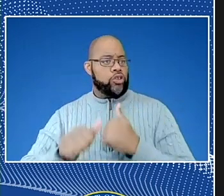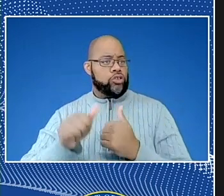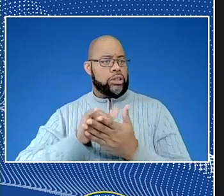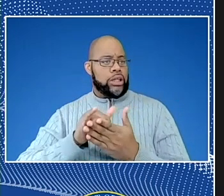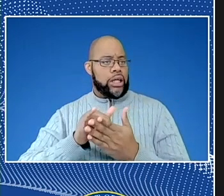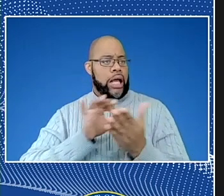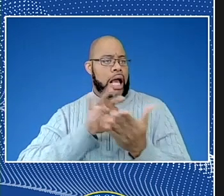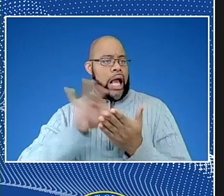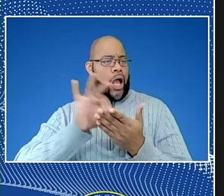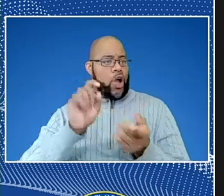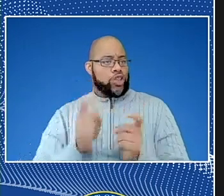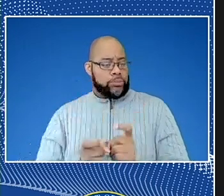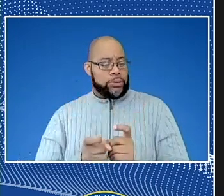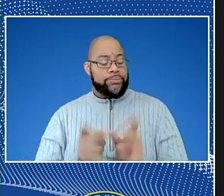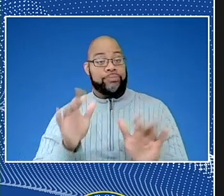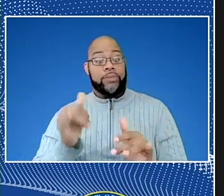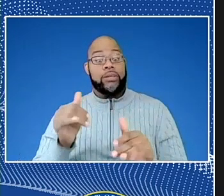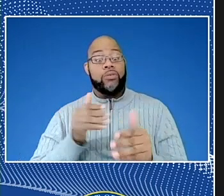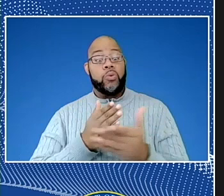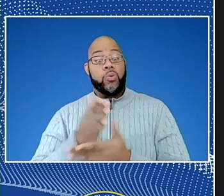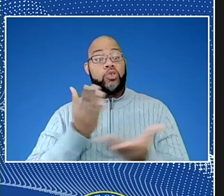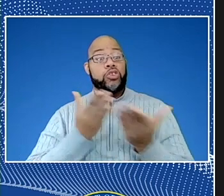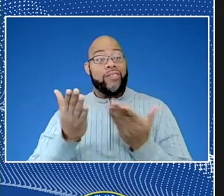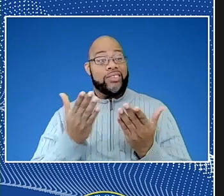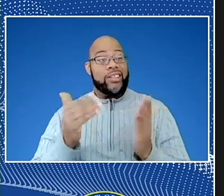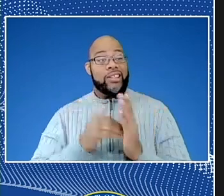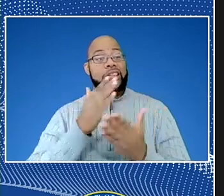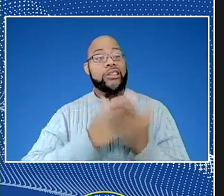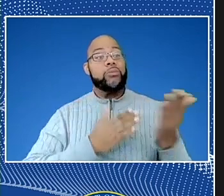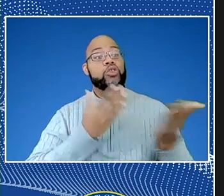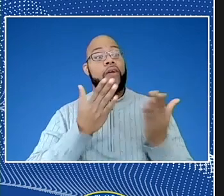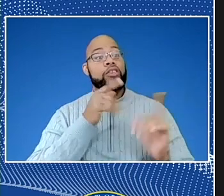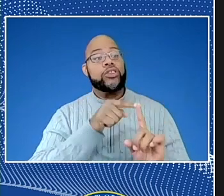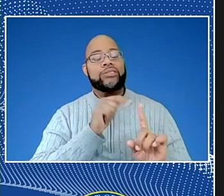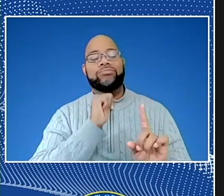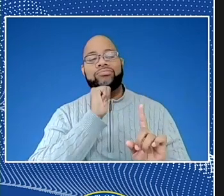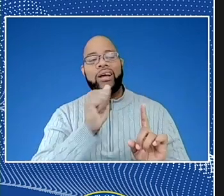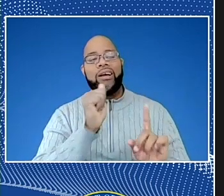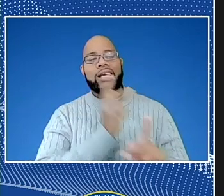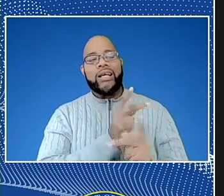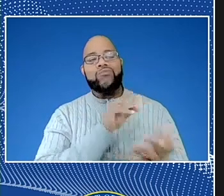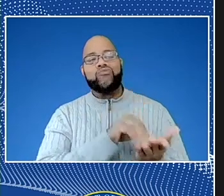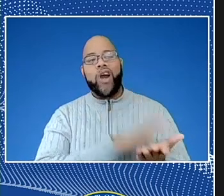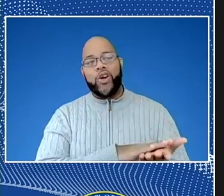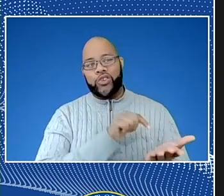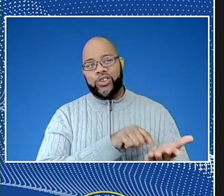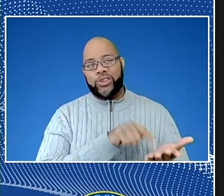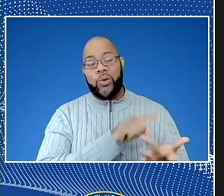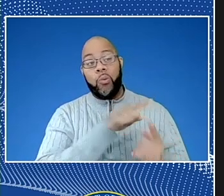Well, going back through the servicing, some of those servicers did not keep records. So when you go back, it looks